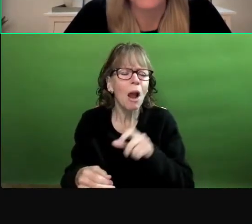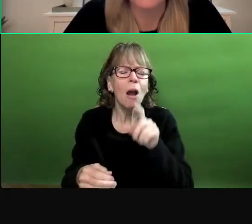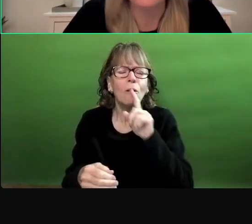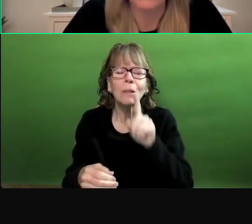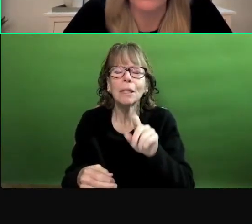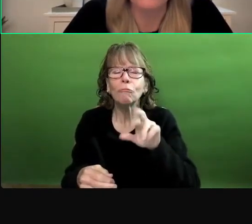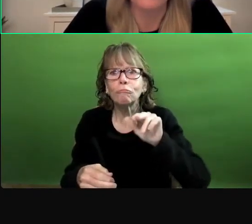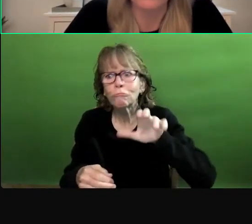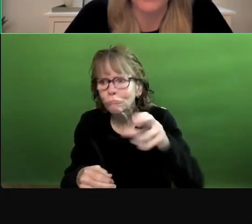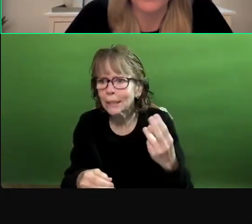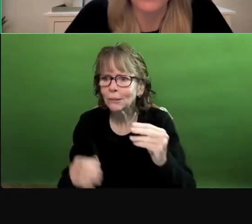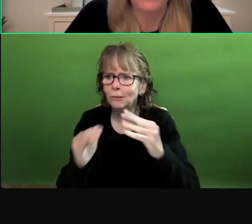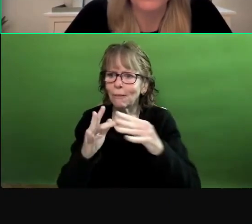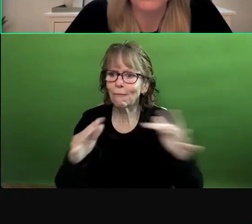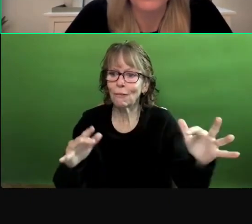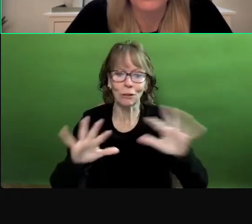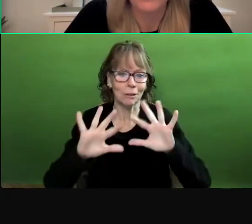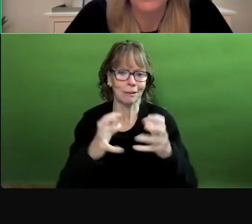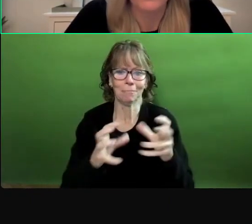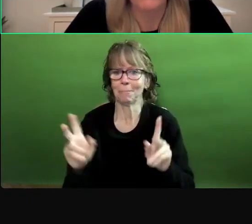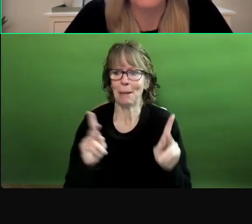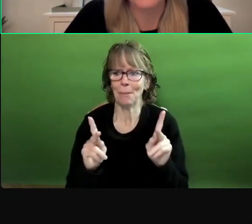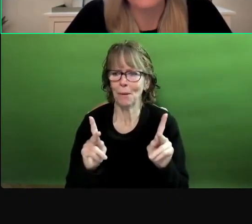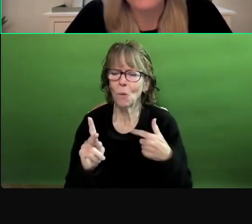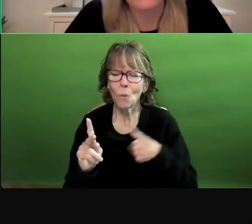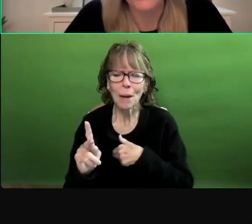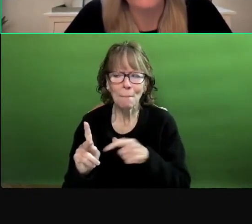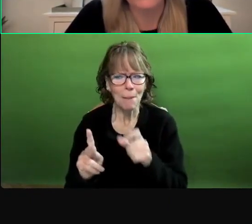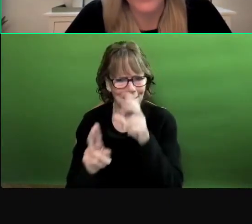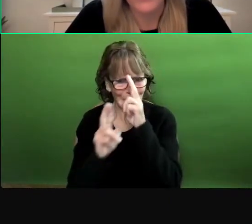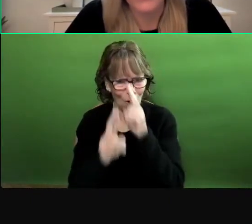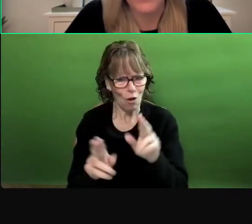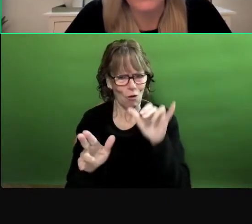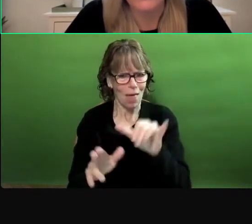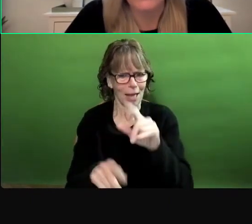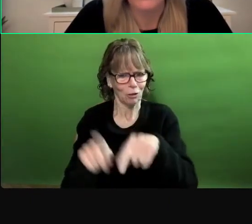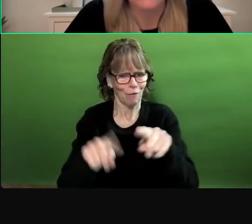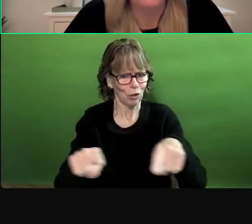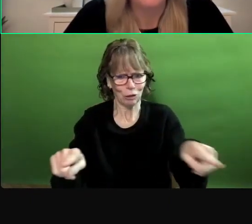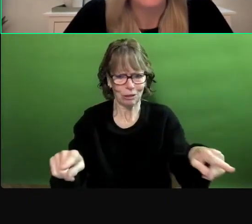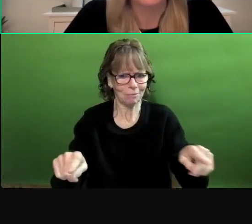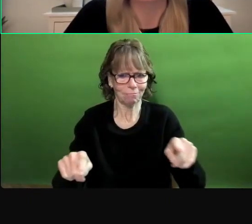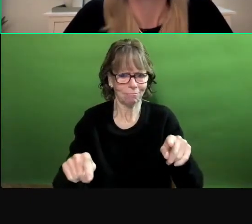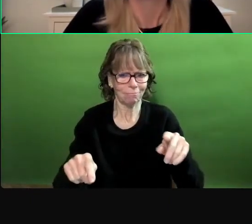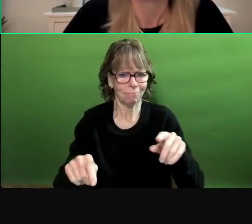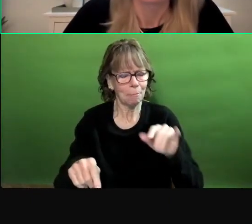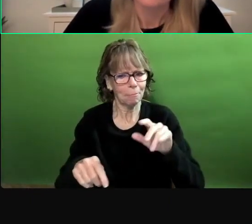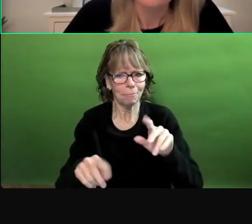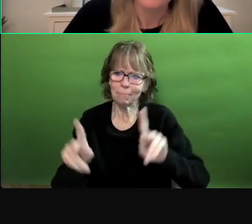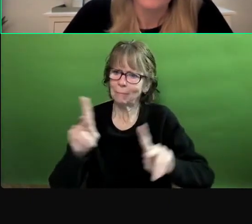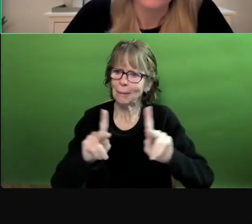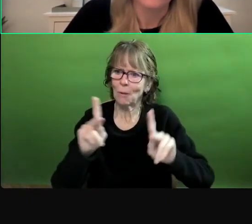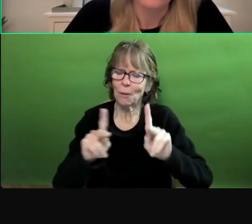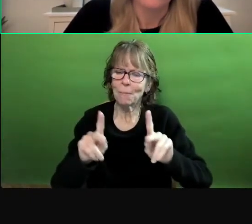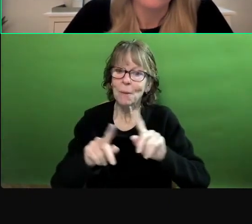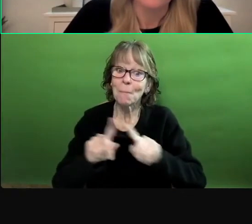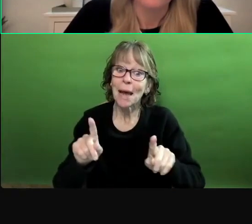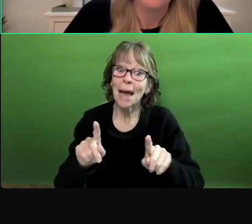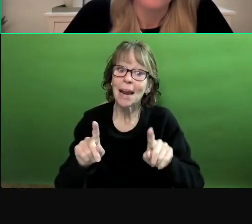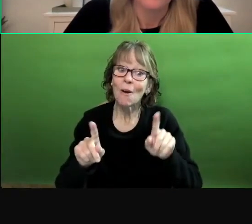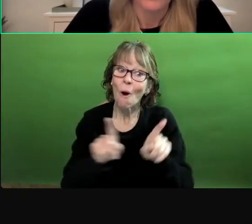and we have to honor and embrace that. But we also have to recognize that disability issues,